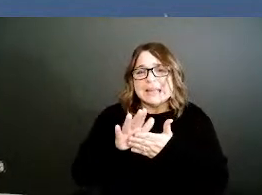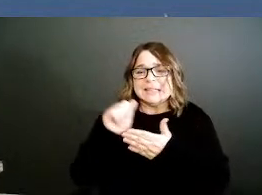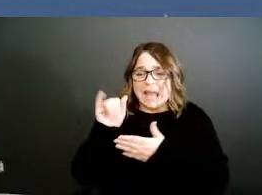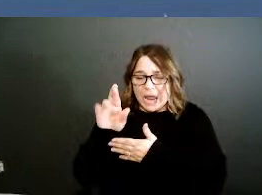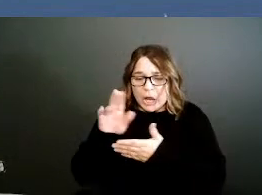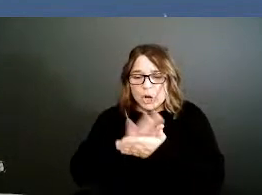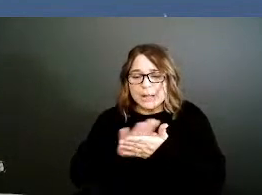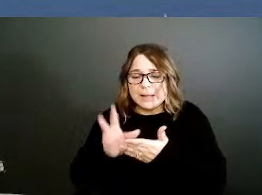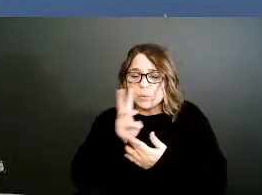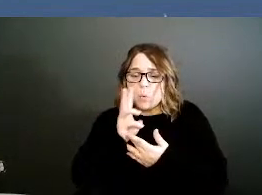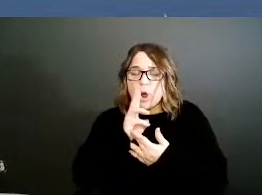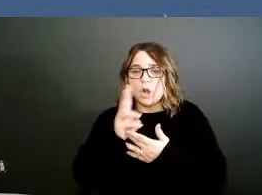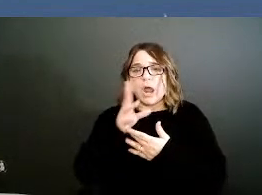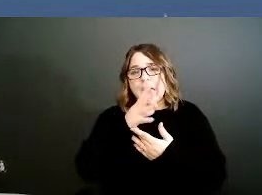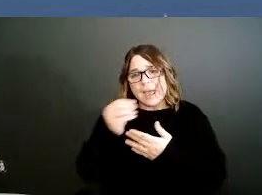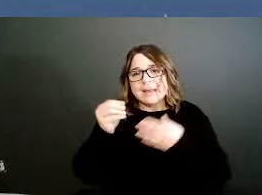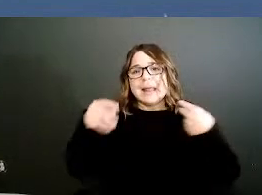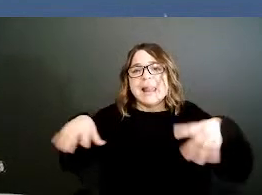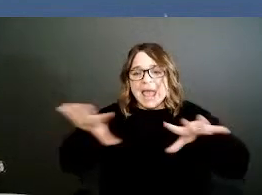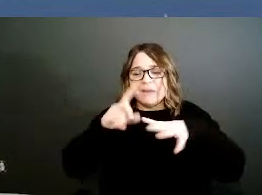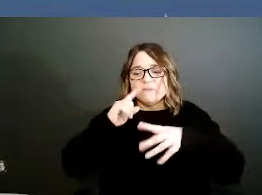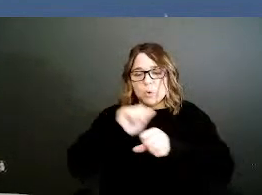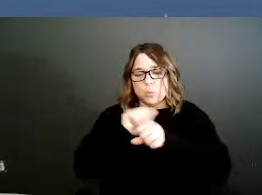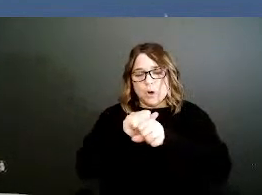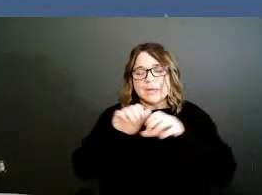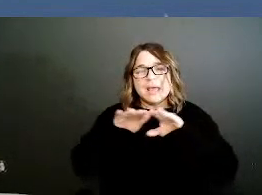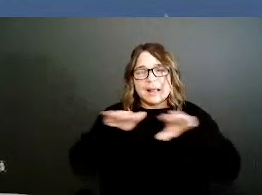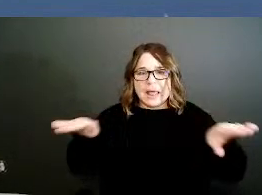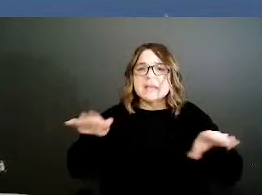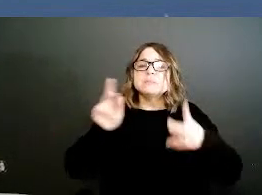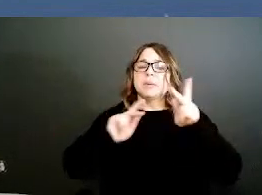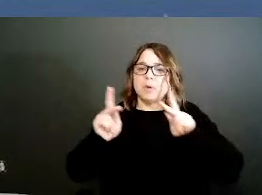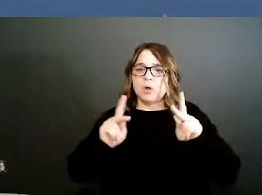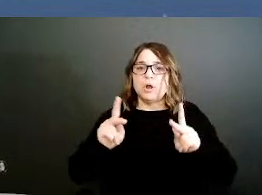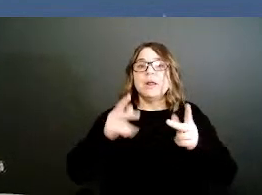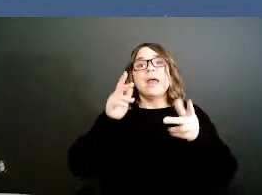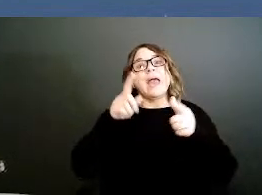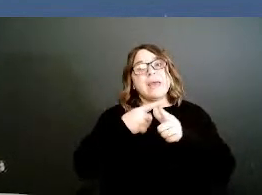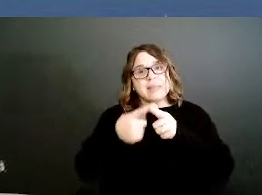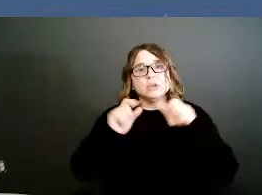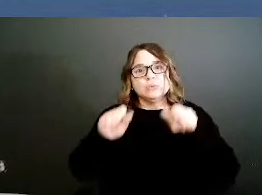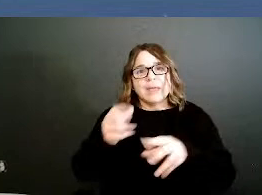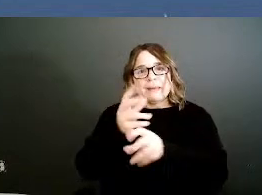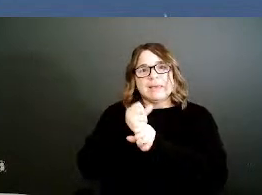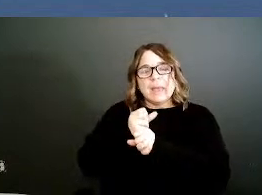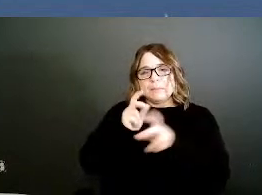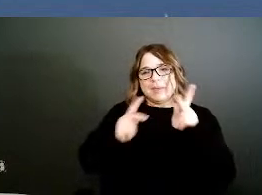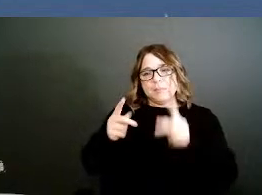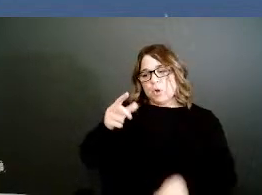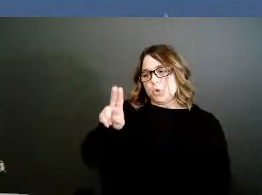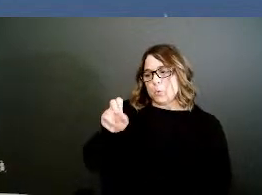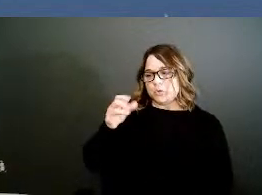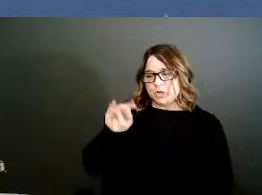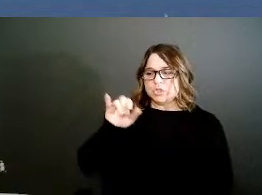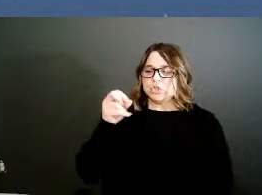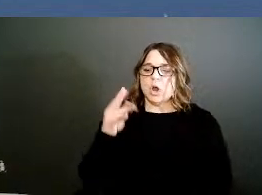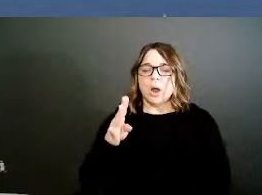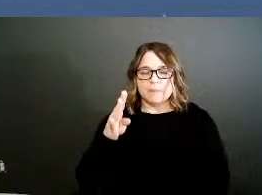I'M REALLY LOOKING FORWARD TO COLLABORATING WITH YOU ALL AND SAFETY. AND THAT'S ALL. MOVING WITH A PATHWAY FORWARD FOR A NEWMAN DATE ON PUBLIC